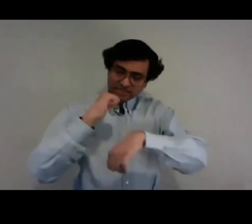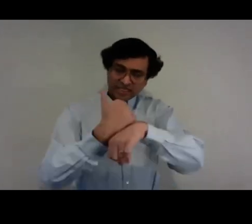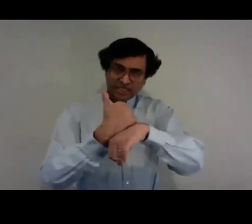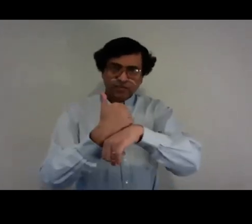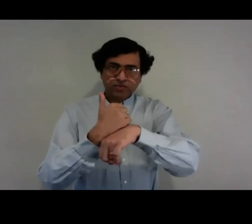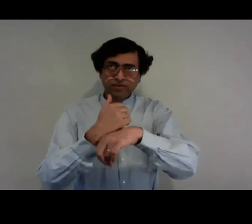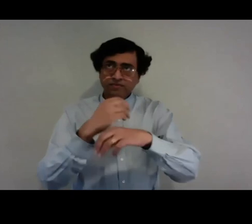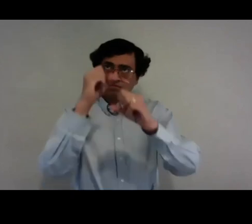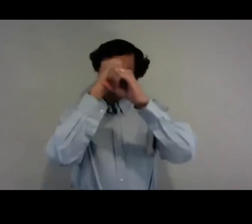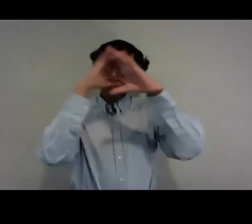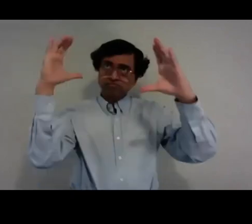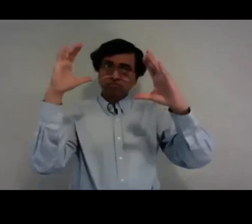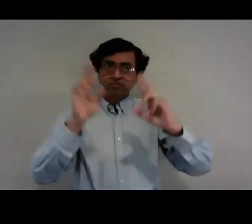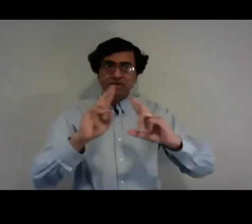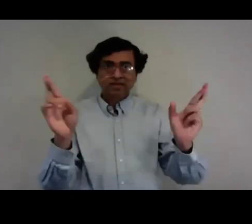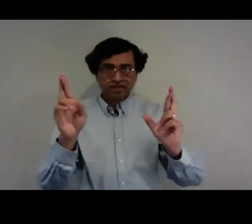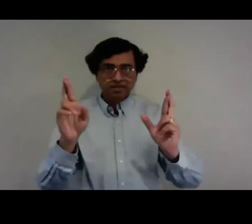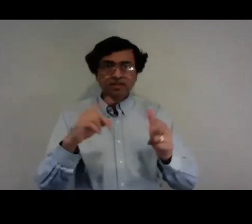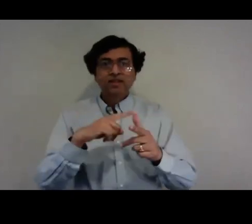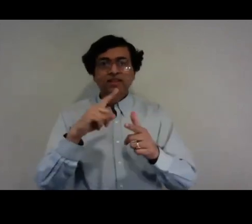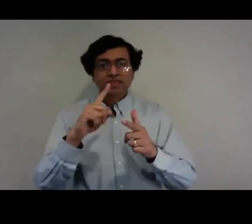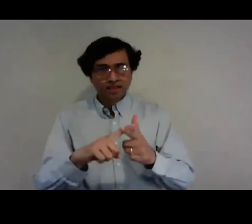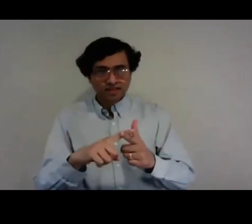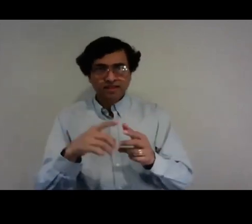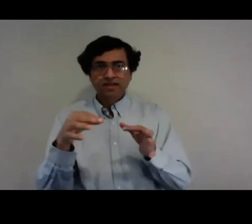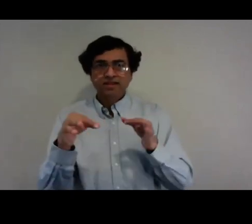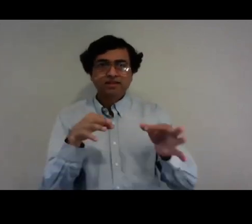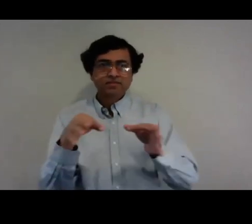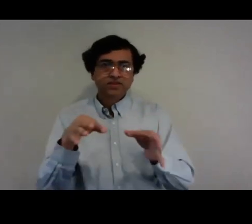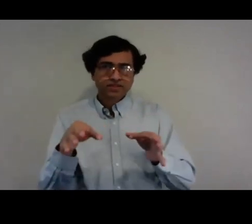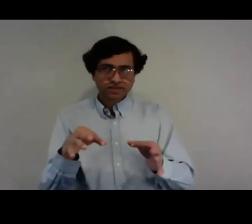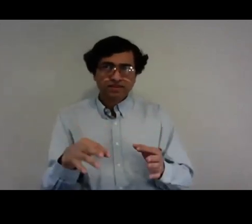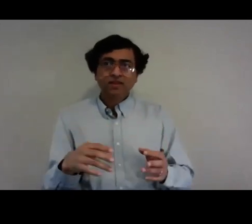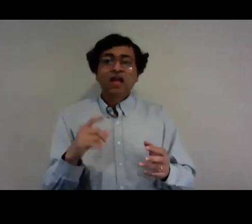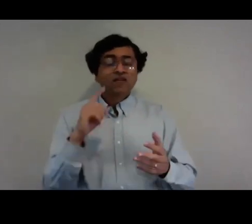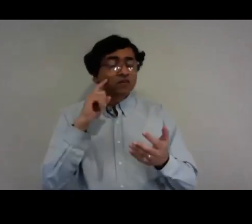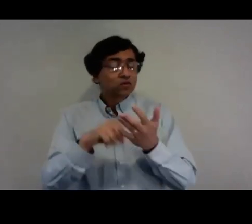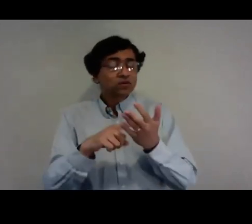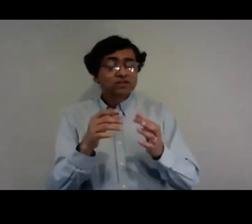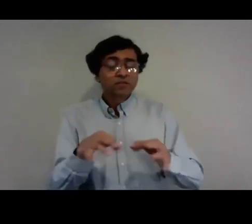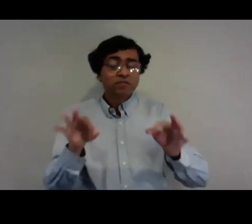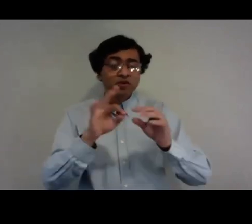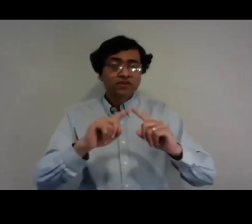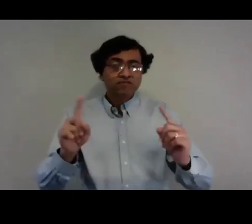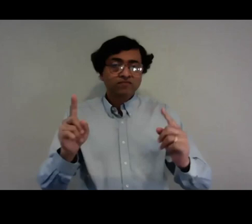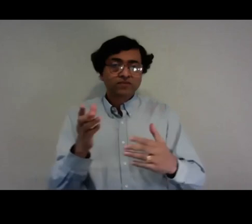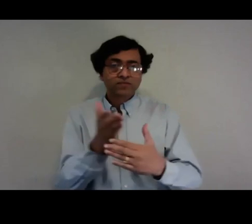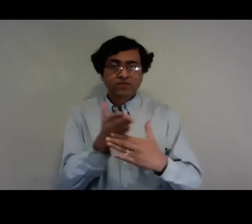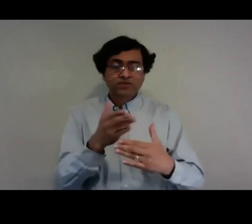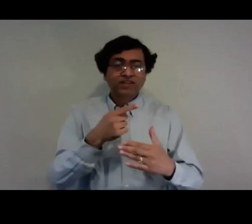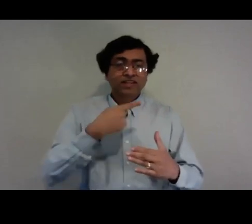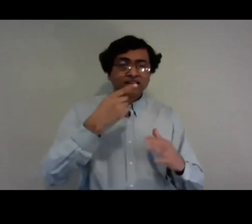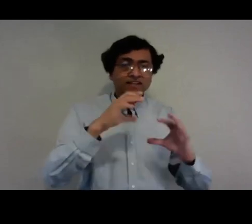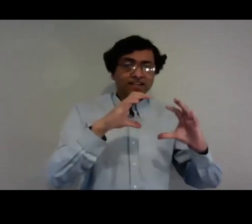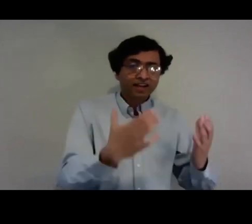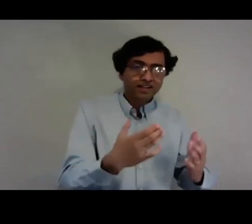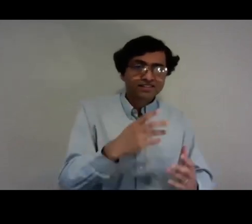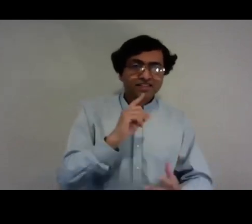I would say before class. Set up that expectation so the student knows what to expect and use the class time for explanations.